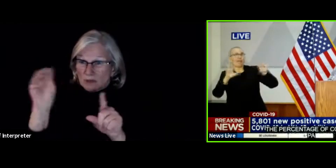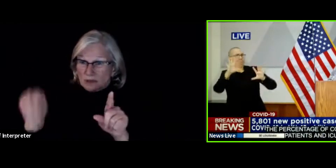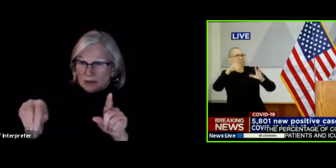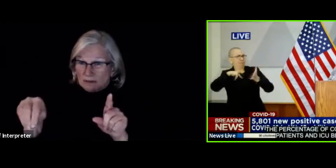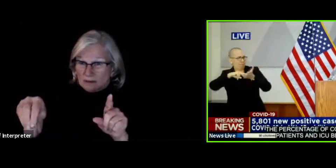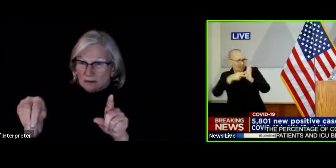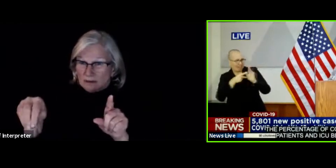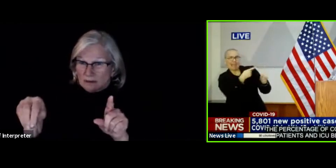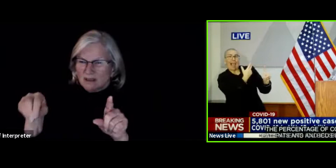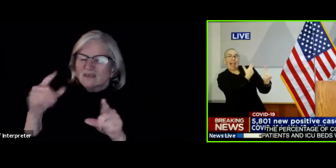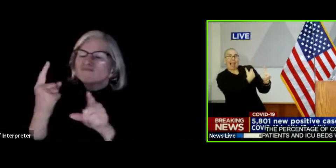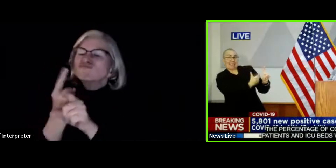OF COVID-PATIENTS IN I.C.U.